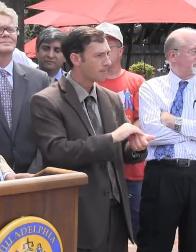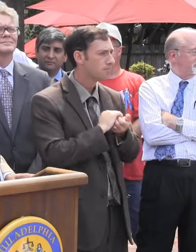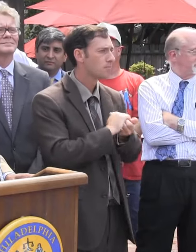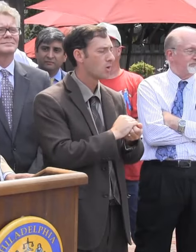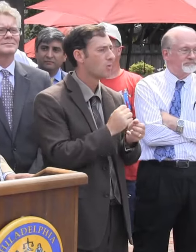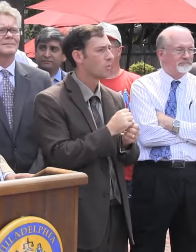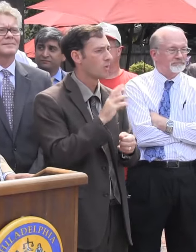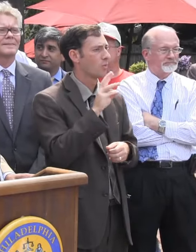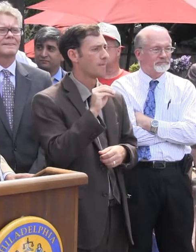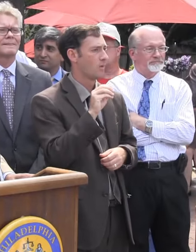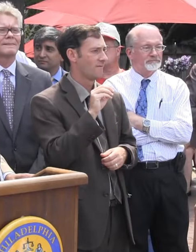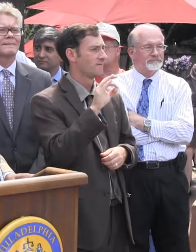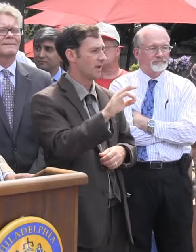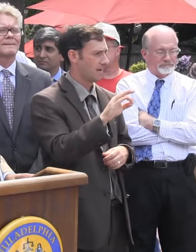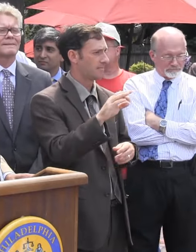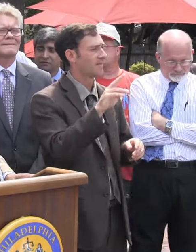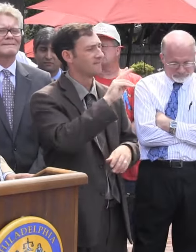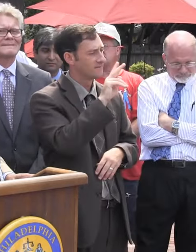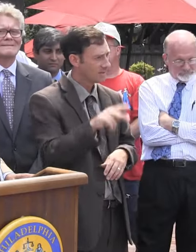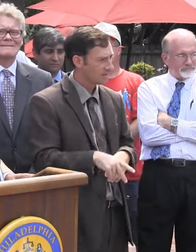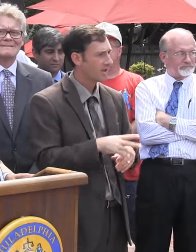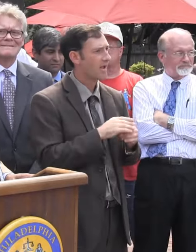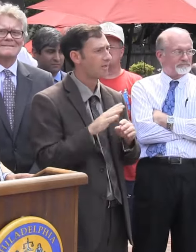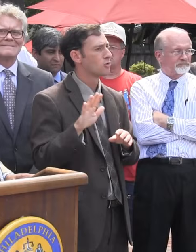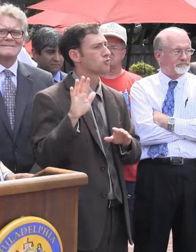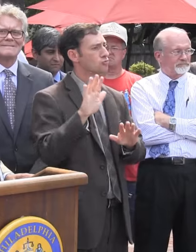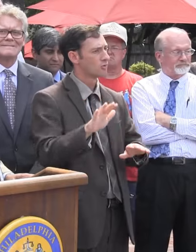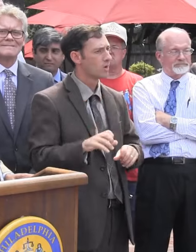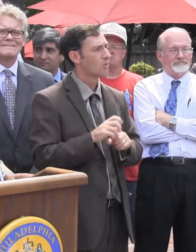with the World Meeting of Families Philadelphia, and the great work that Donna and her entire